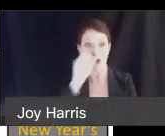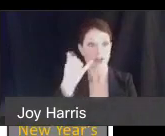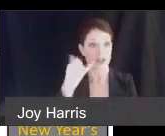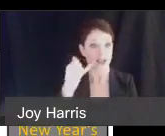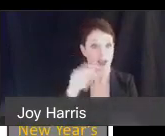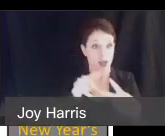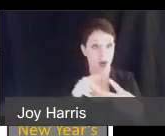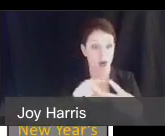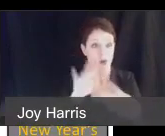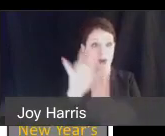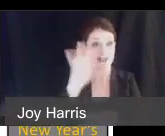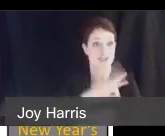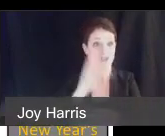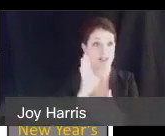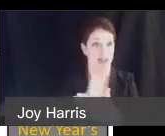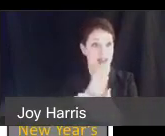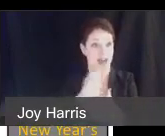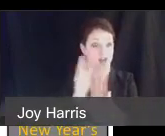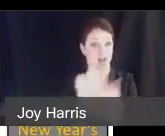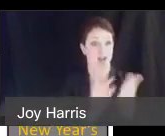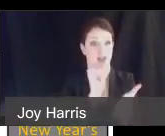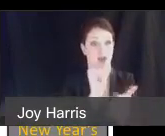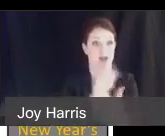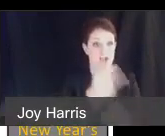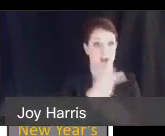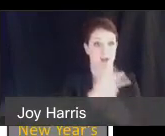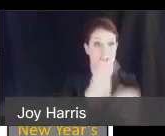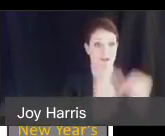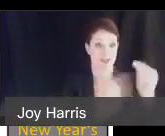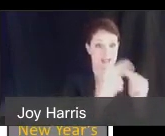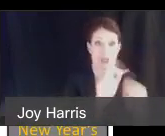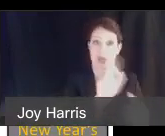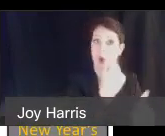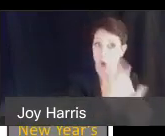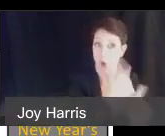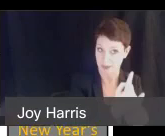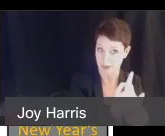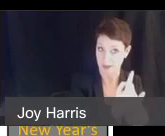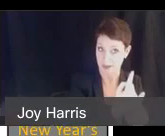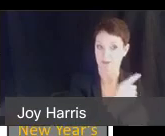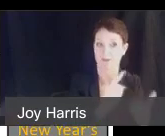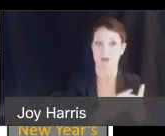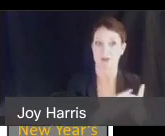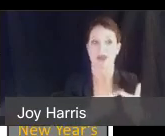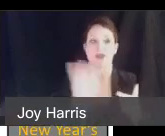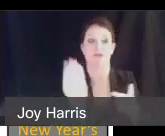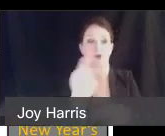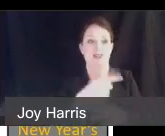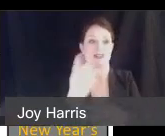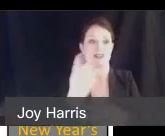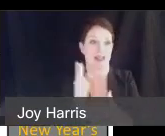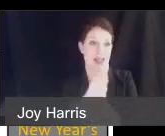seven-day average of long-term care facility-only cases and 14-day average of long-term